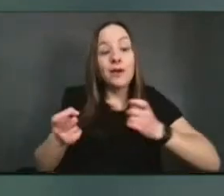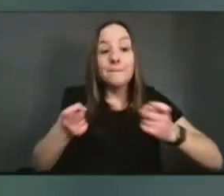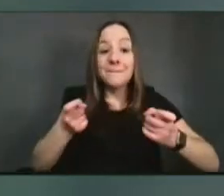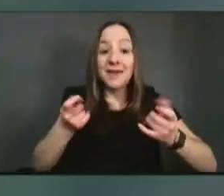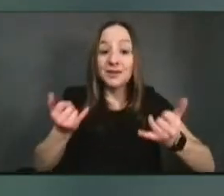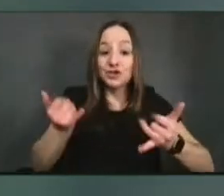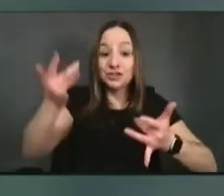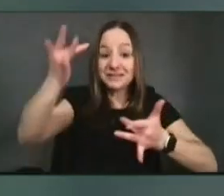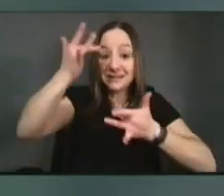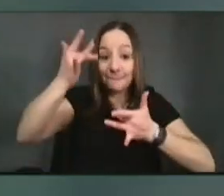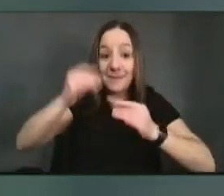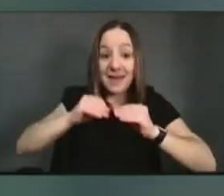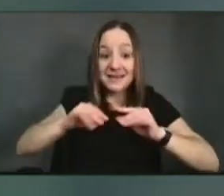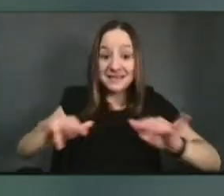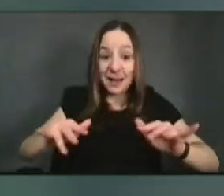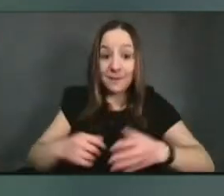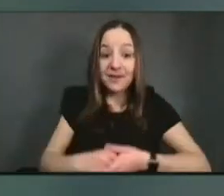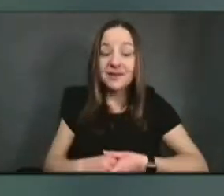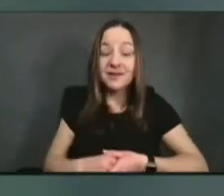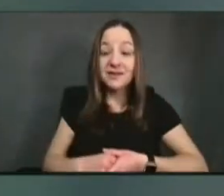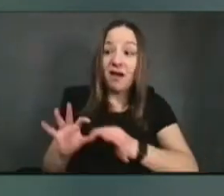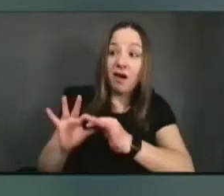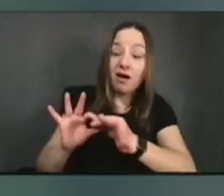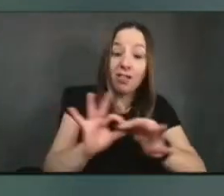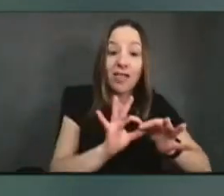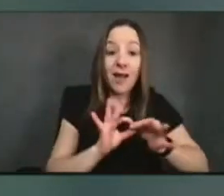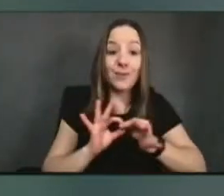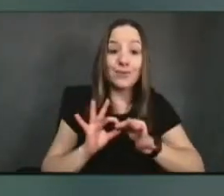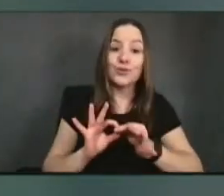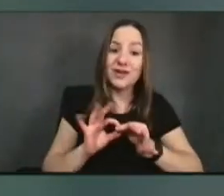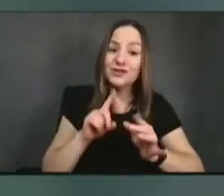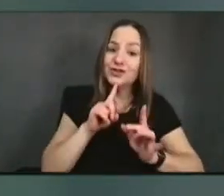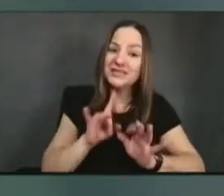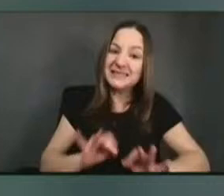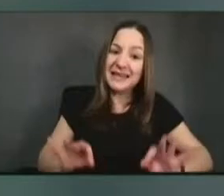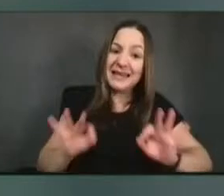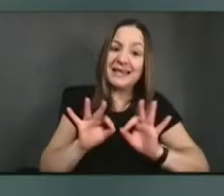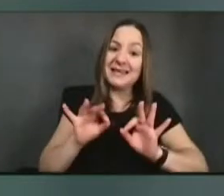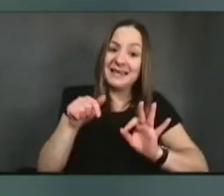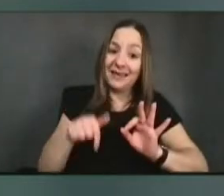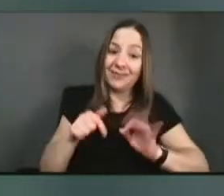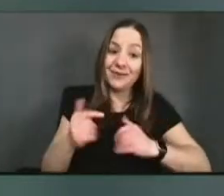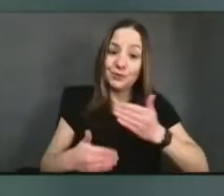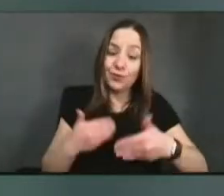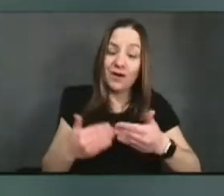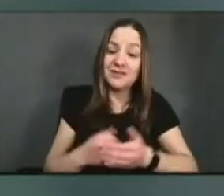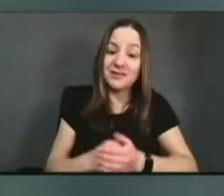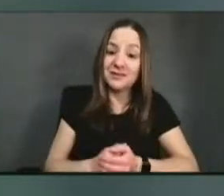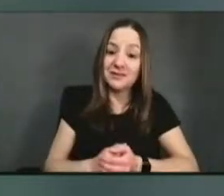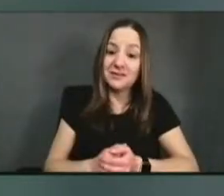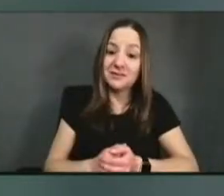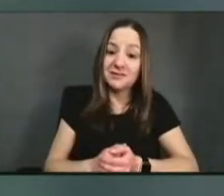that really thinking about how we manage a pandemic. The collaboration with our partners